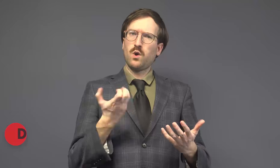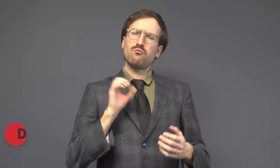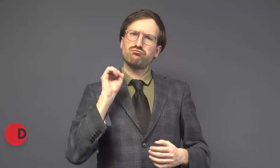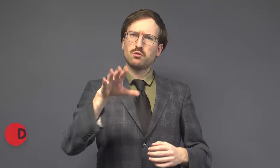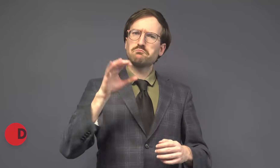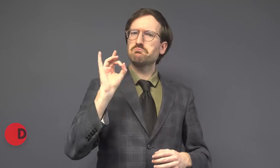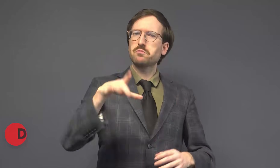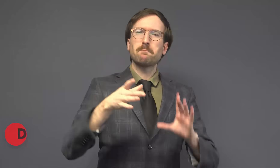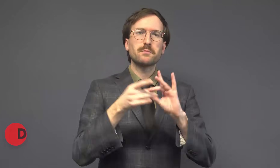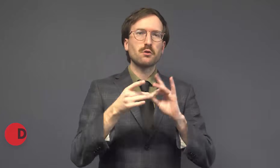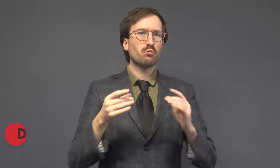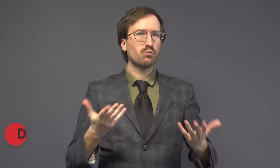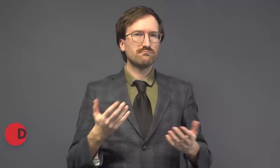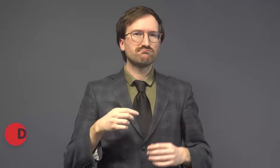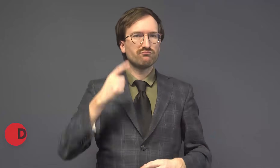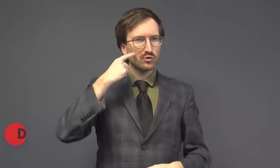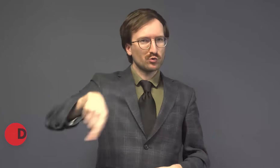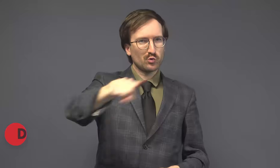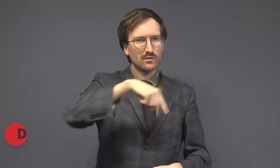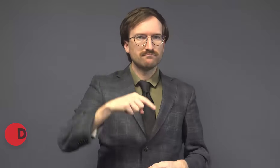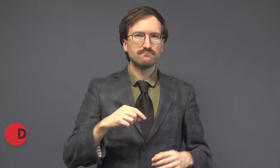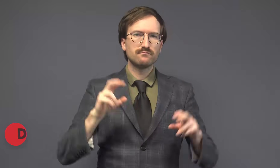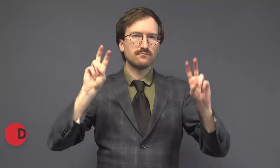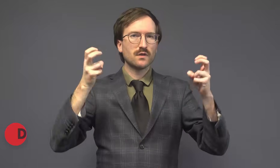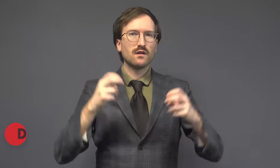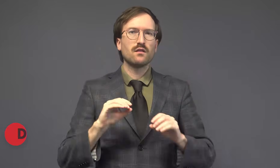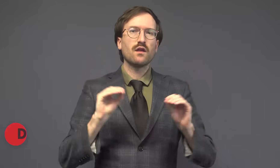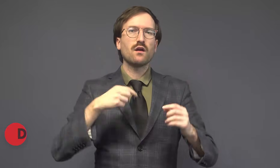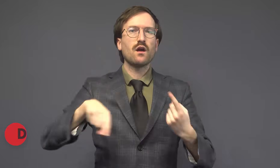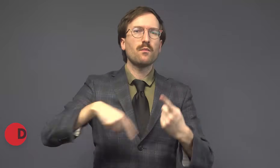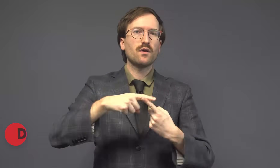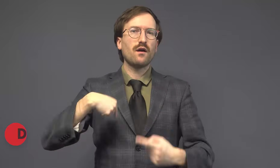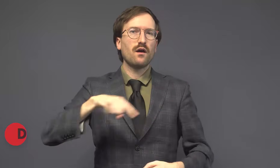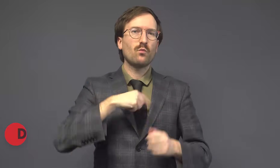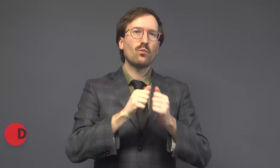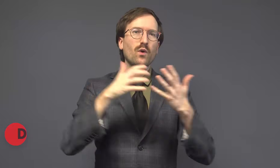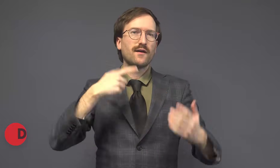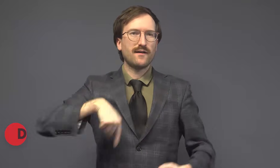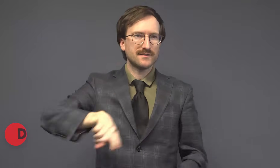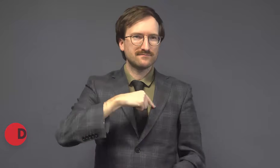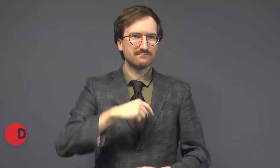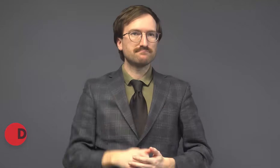The main message I have for our Deaf communities across Canada is “nothing about us without us.”